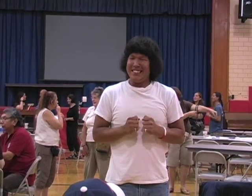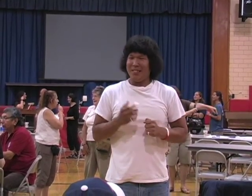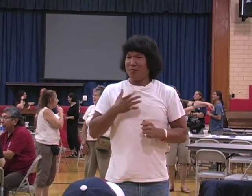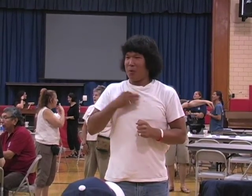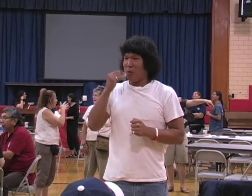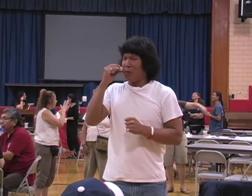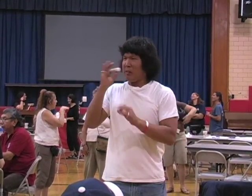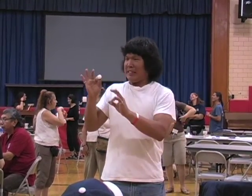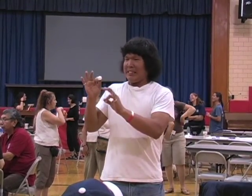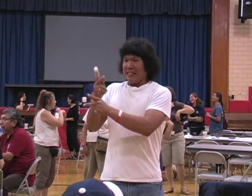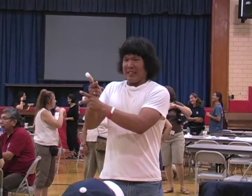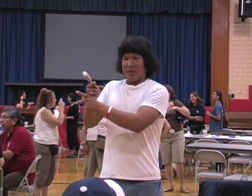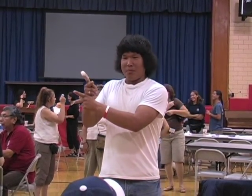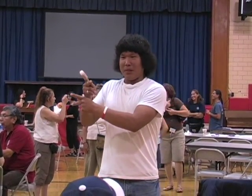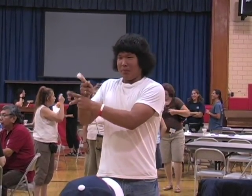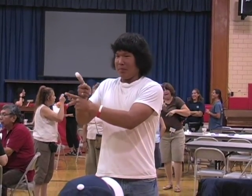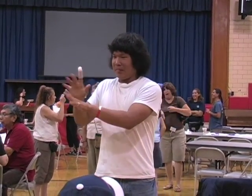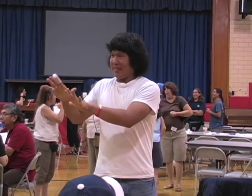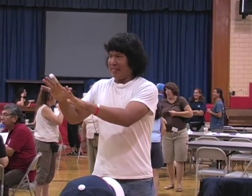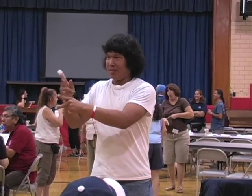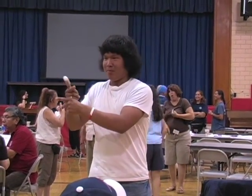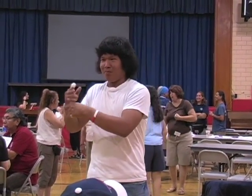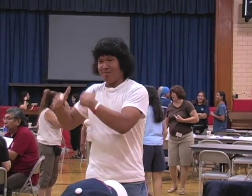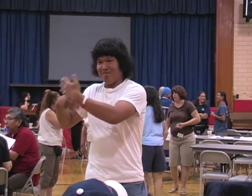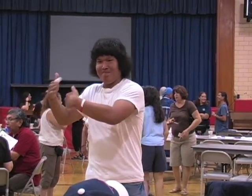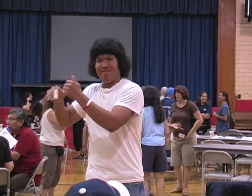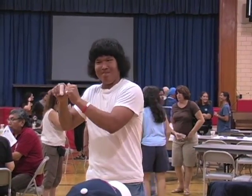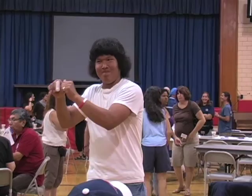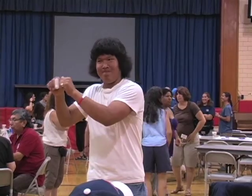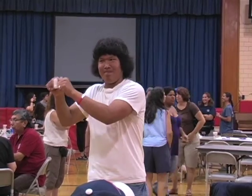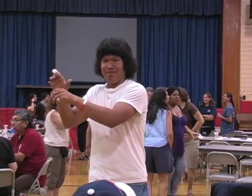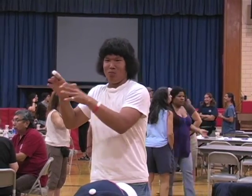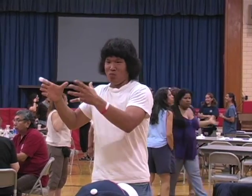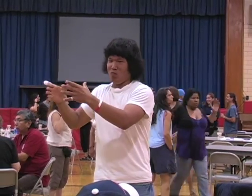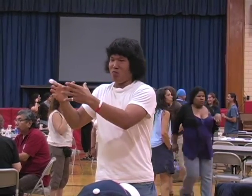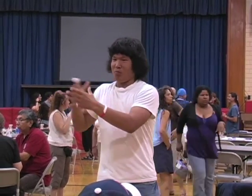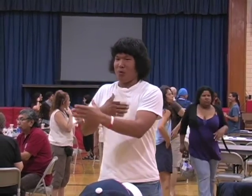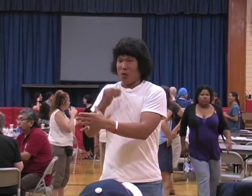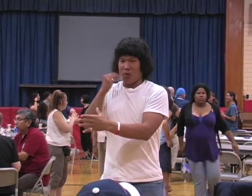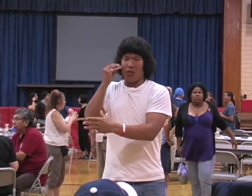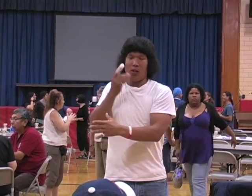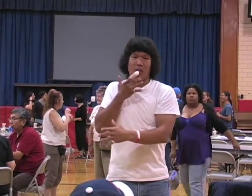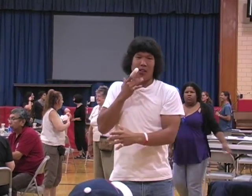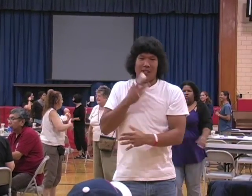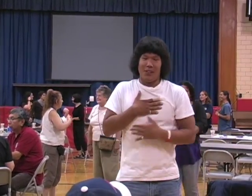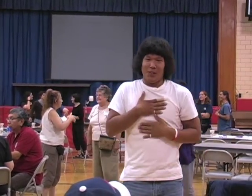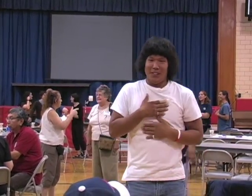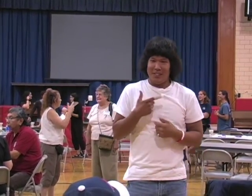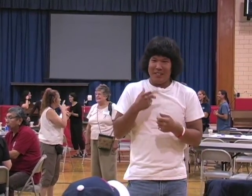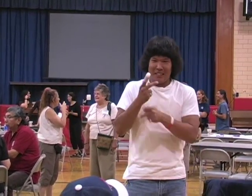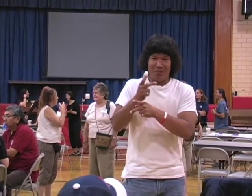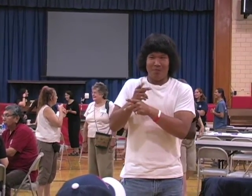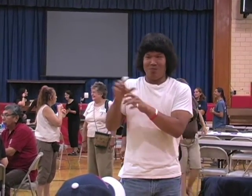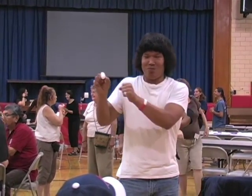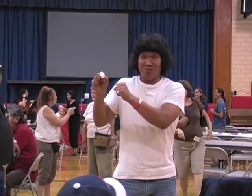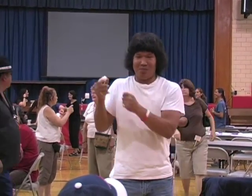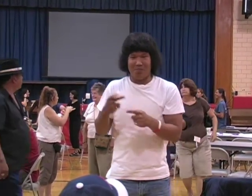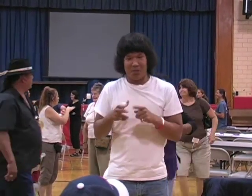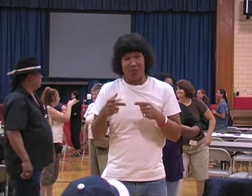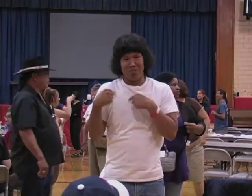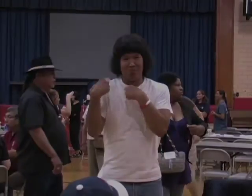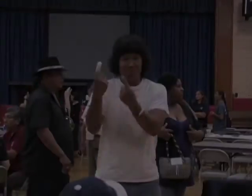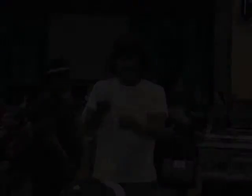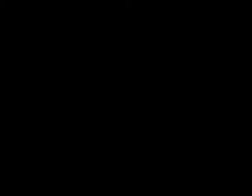I am glad that my home roads are more natural and it should be kept that way. I prefer my home and hope it will continue this way.